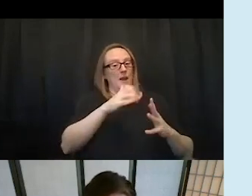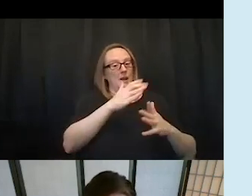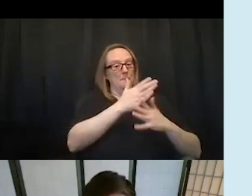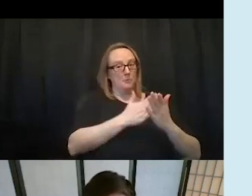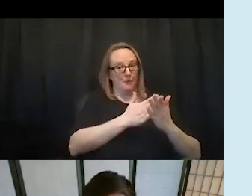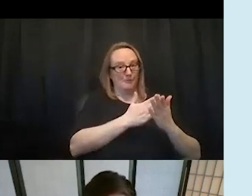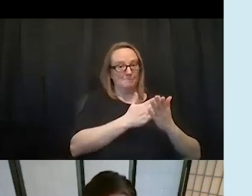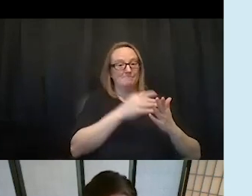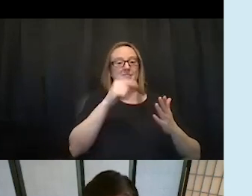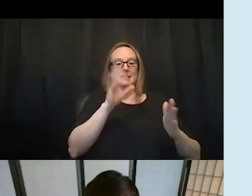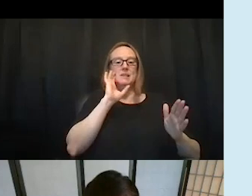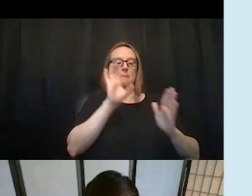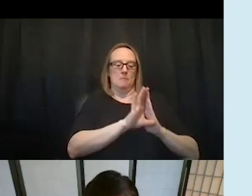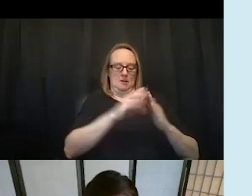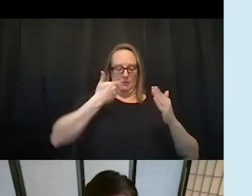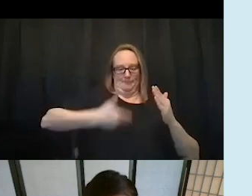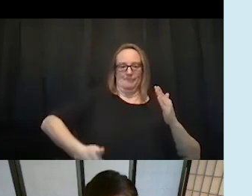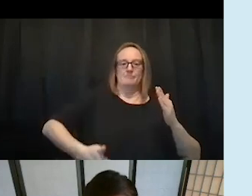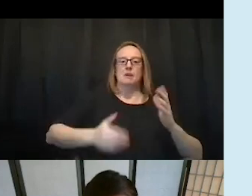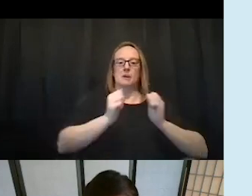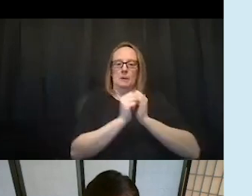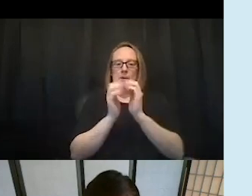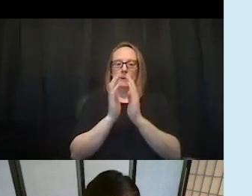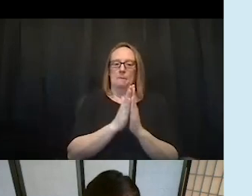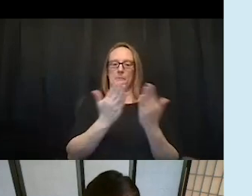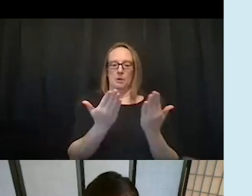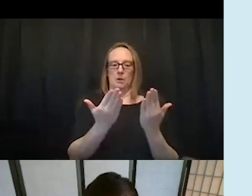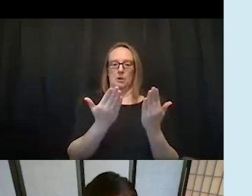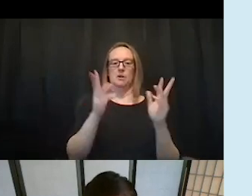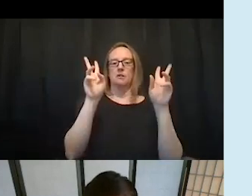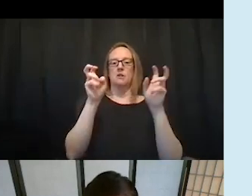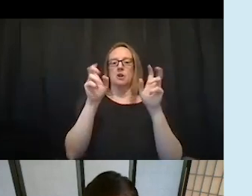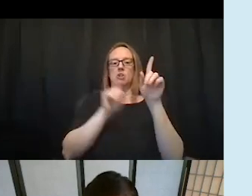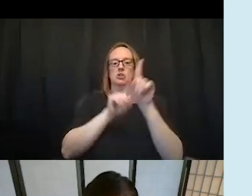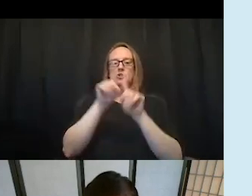um this is a picture of me with my book, "Star Signals" you can see on